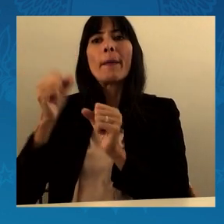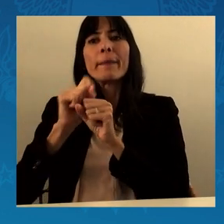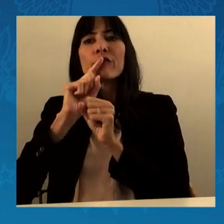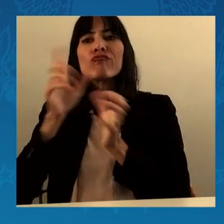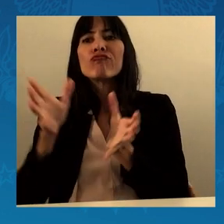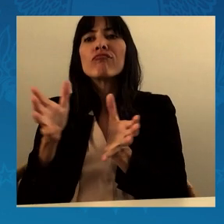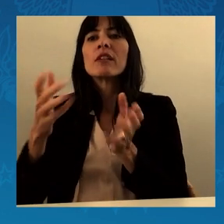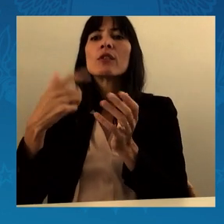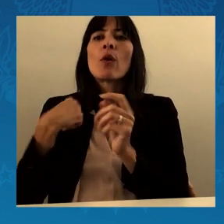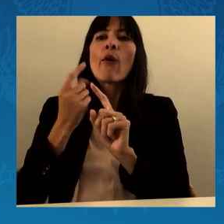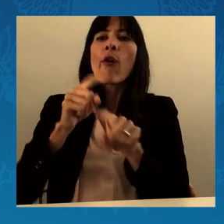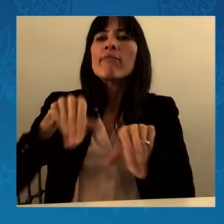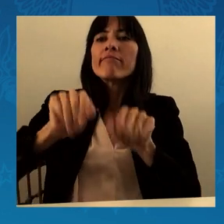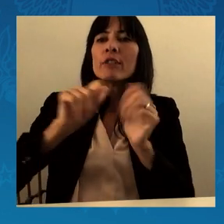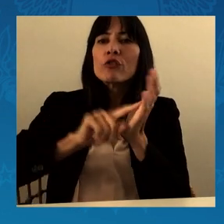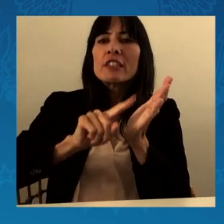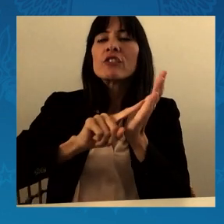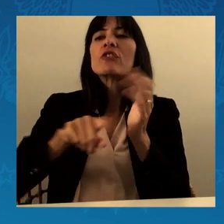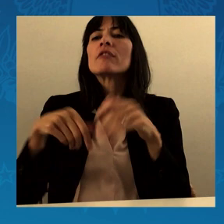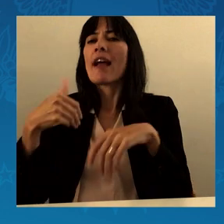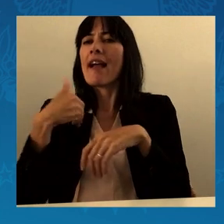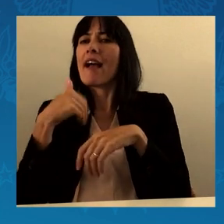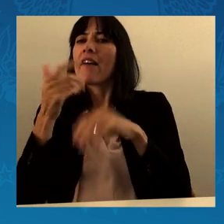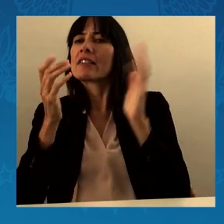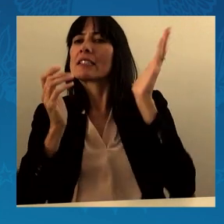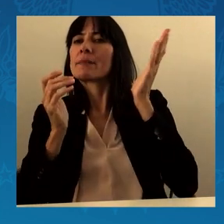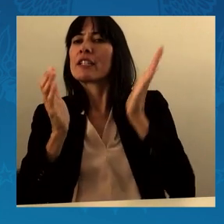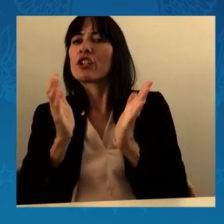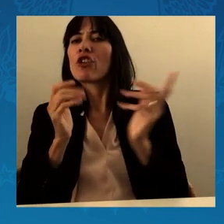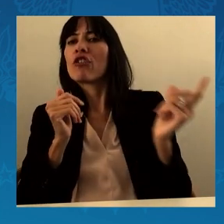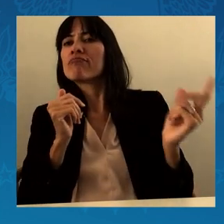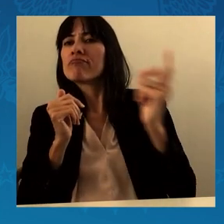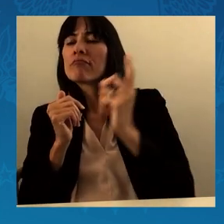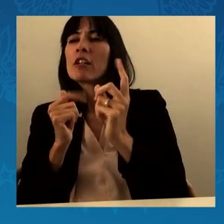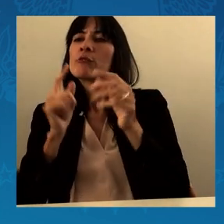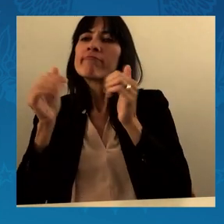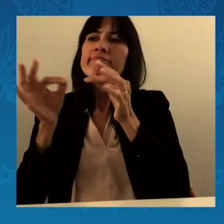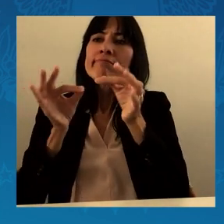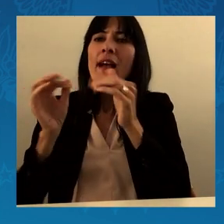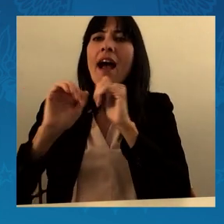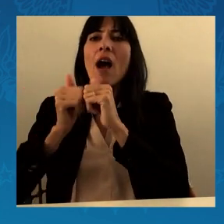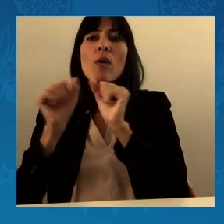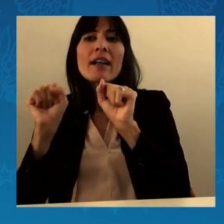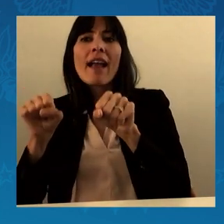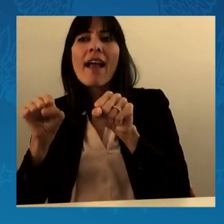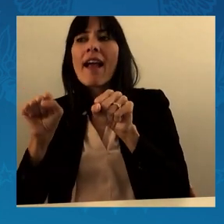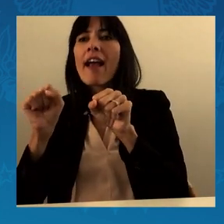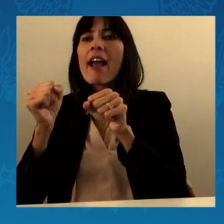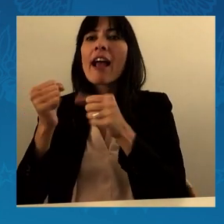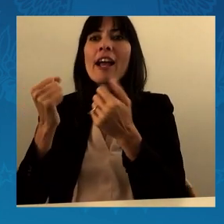is talking about ways to get into the get it for free and just numerous opportunities.